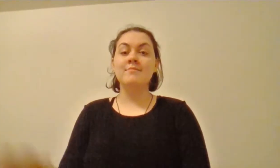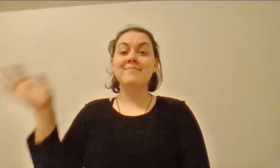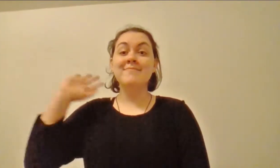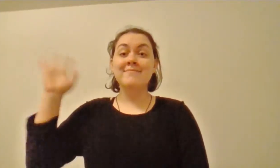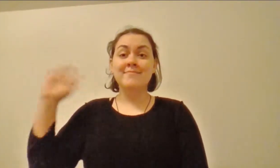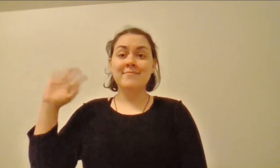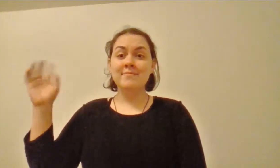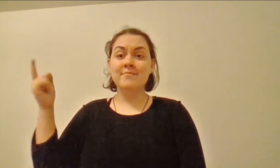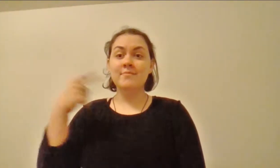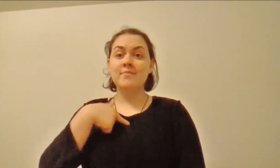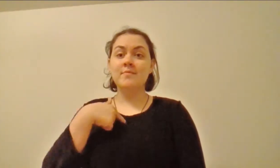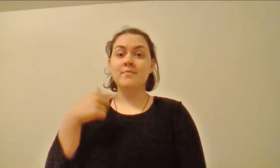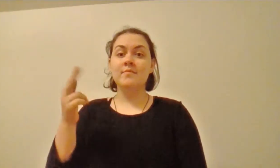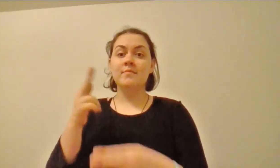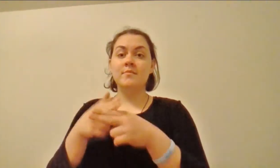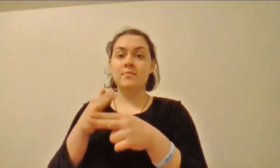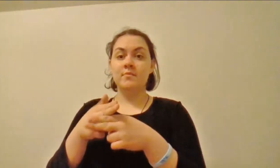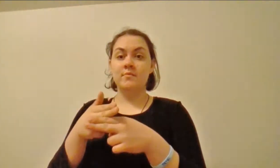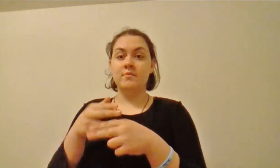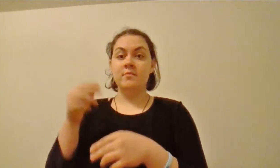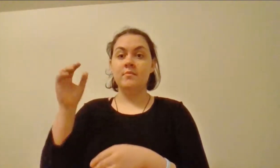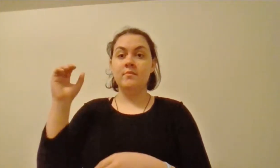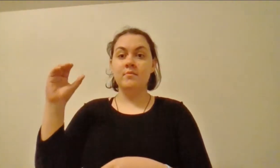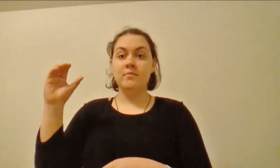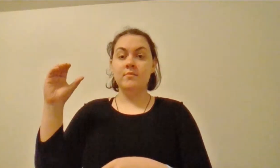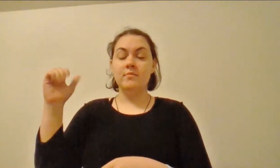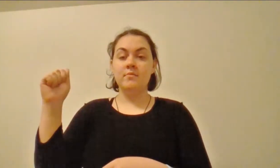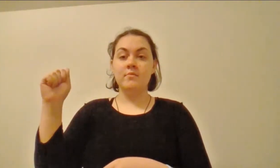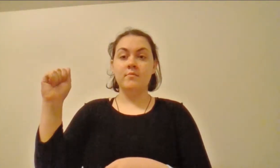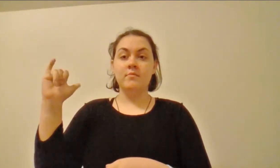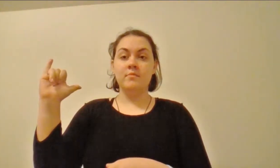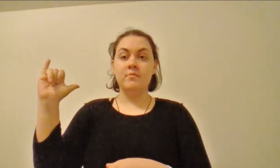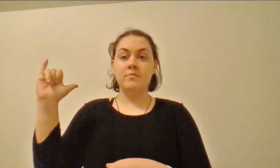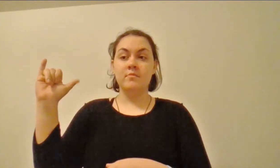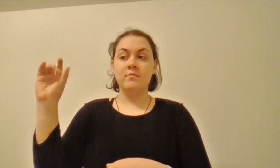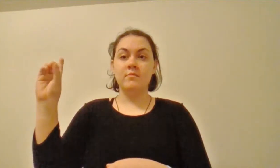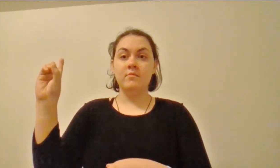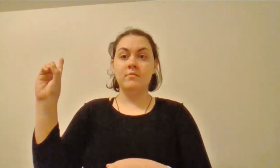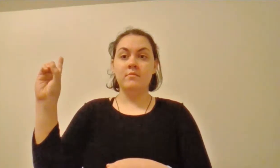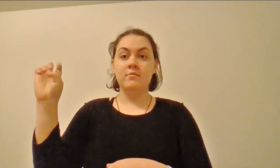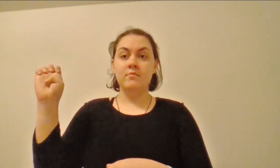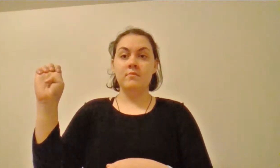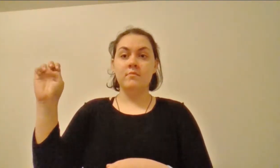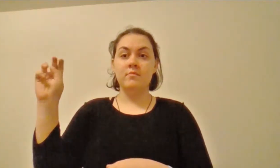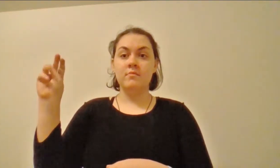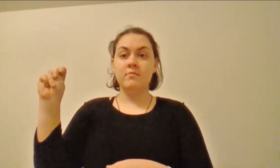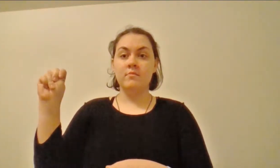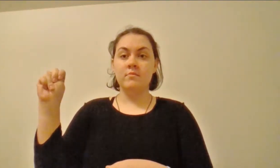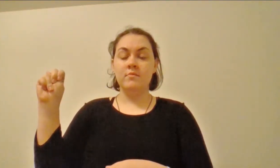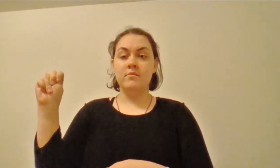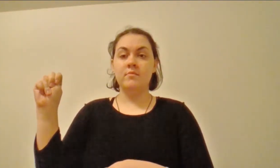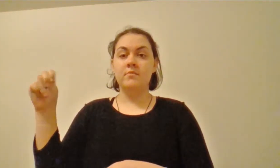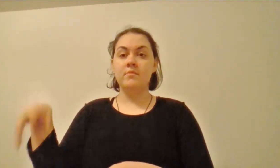Hi! My name Cayden